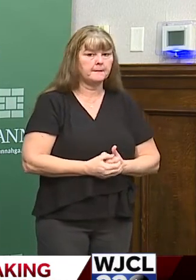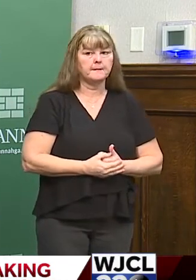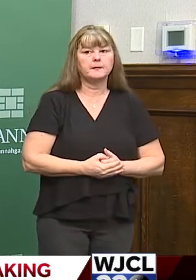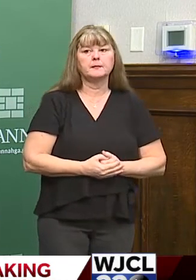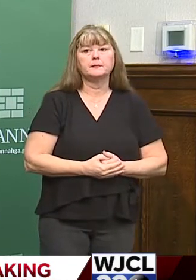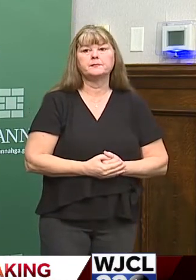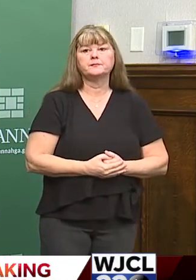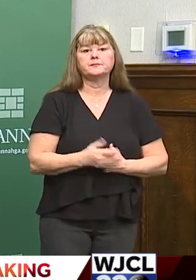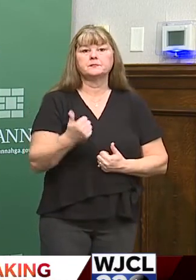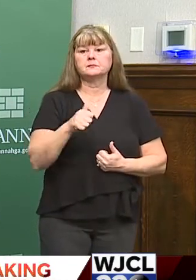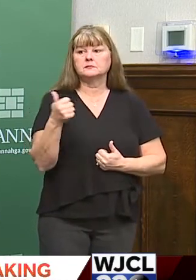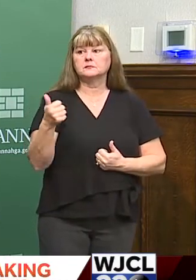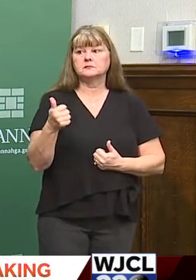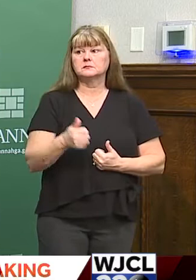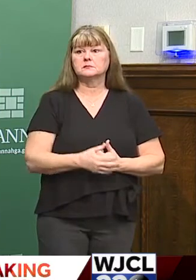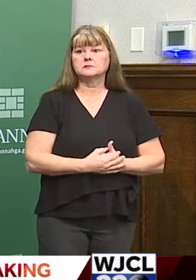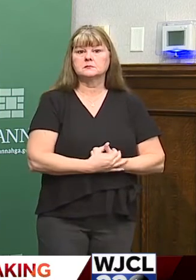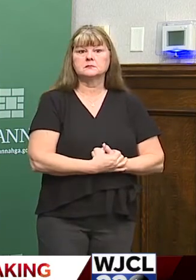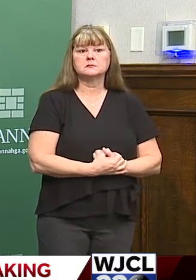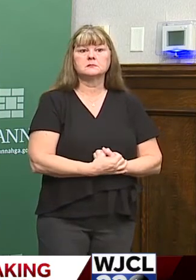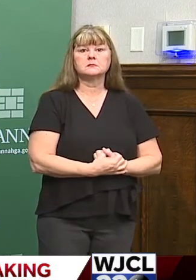A LOT OF FOLKS DON'T WANT TO WORK THIS TIME OF YEAR.